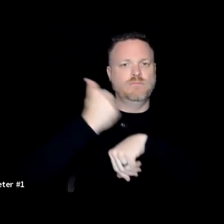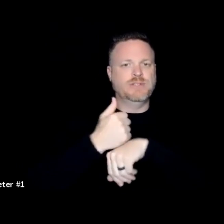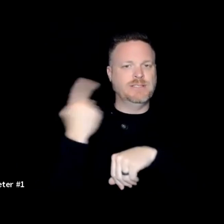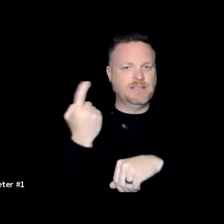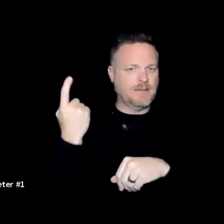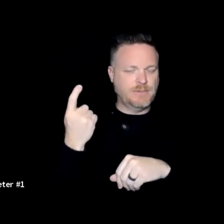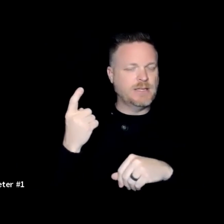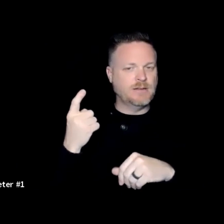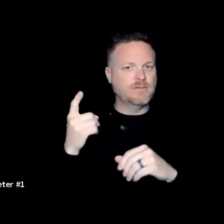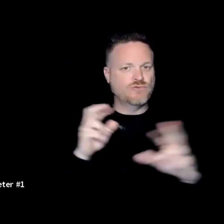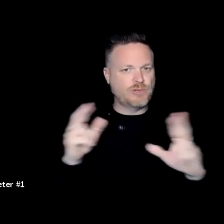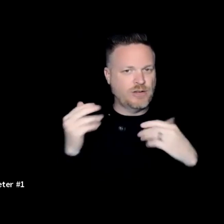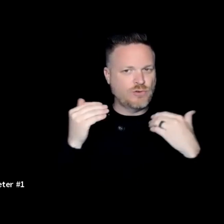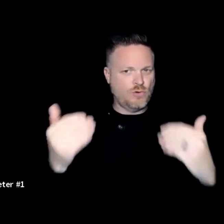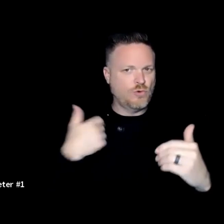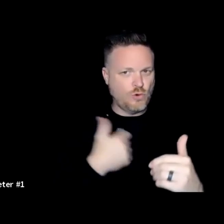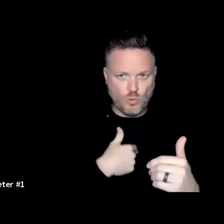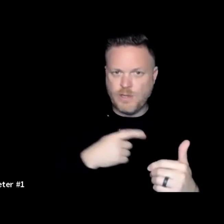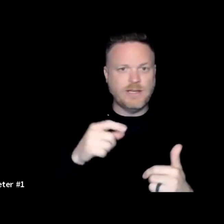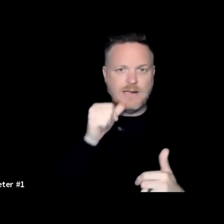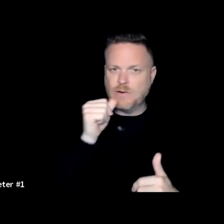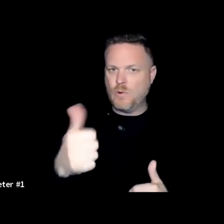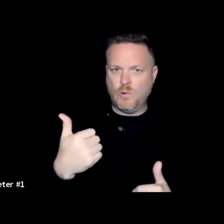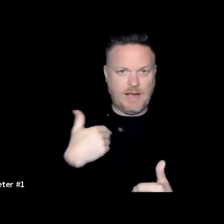and we as a field still do not have really good answers for